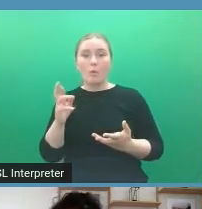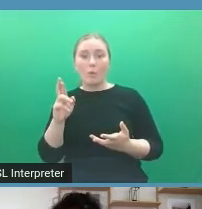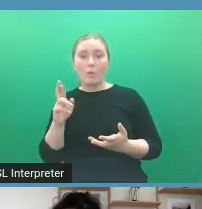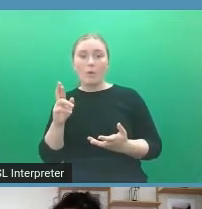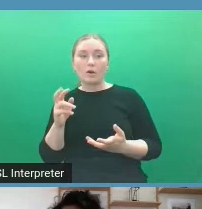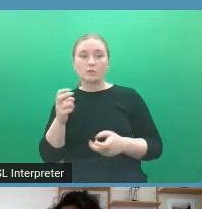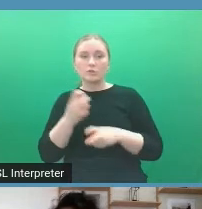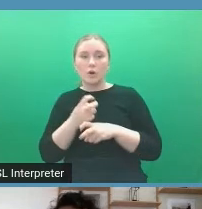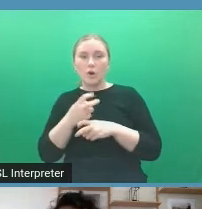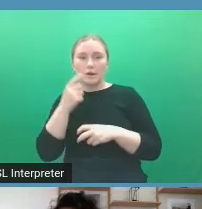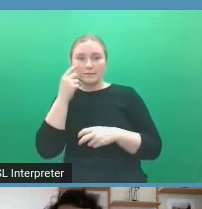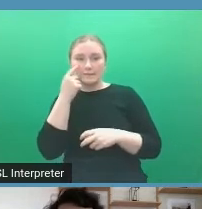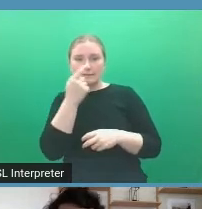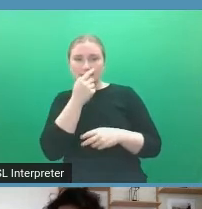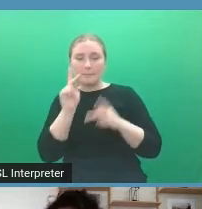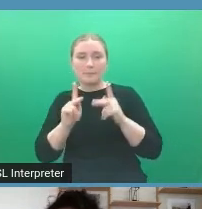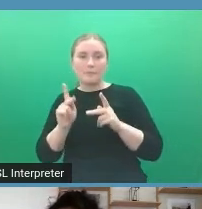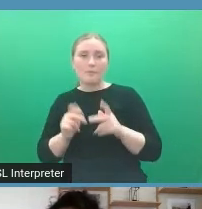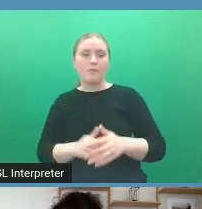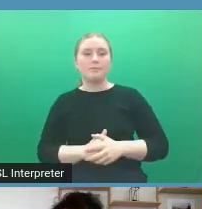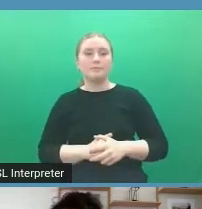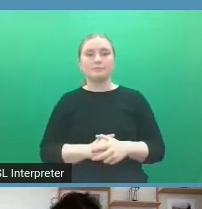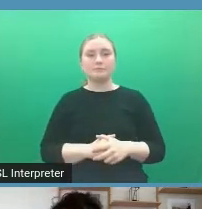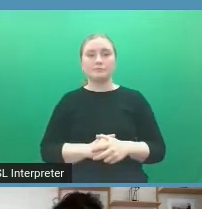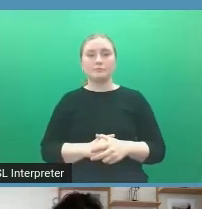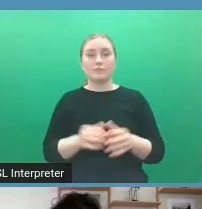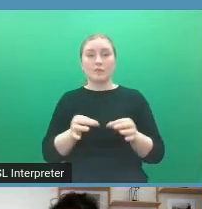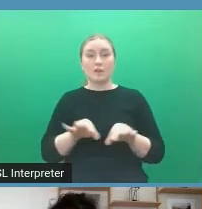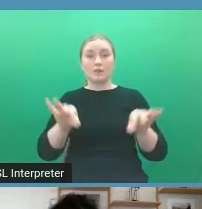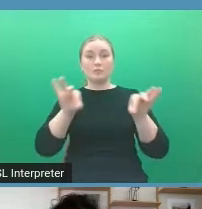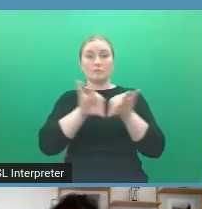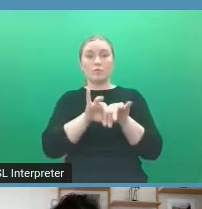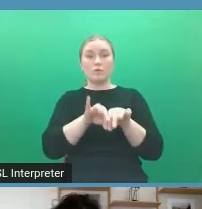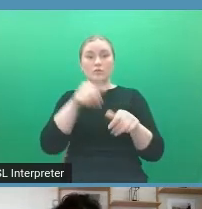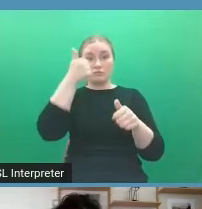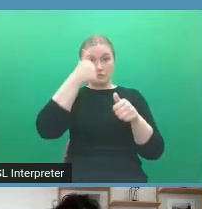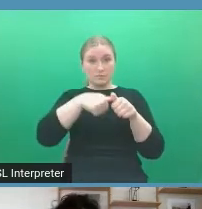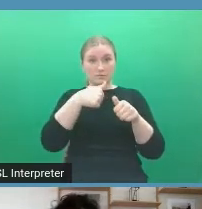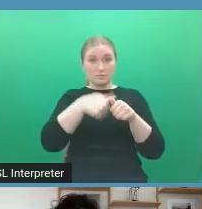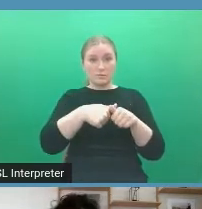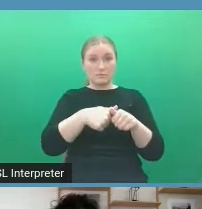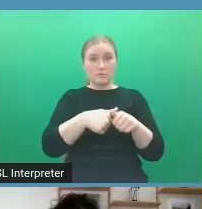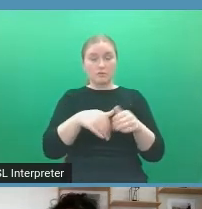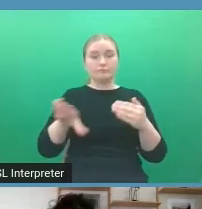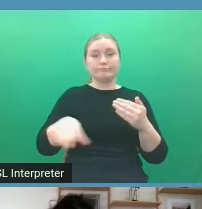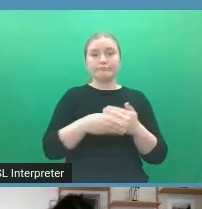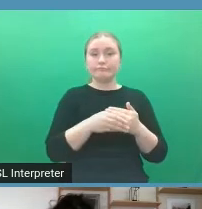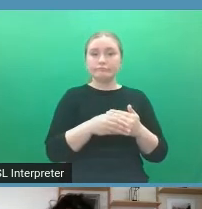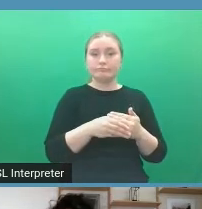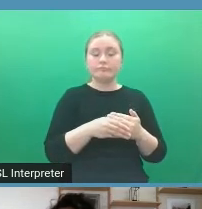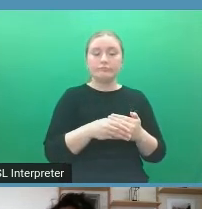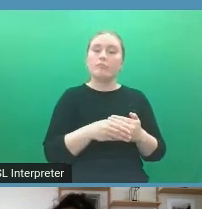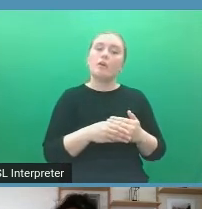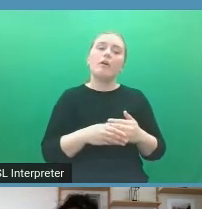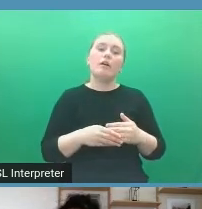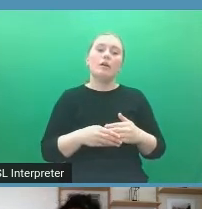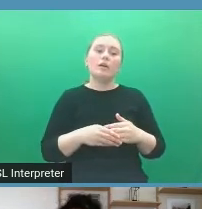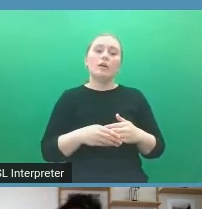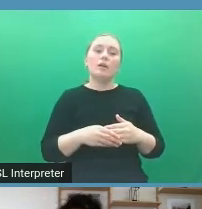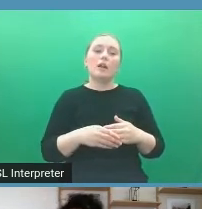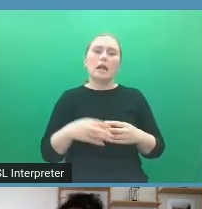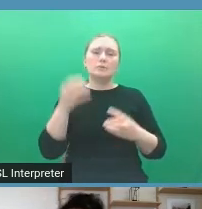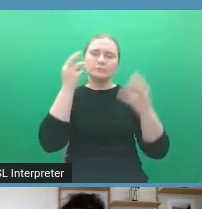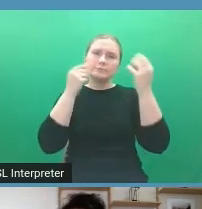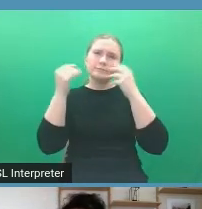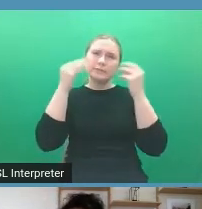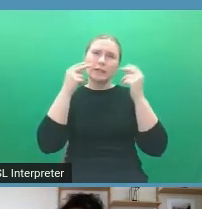I apologize, so it's important to remember also that when we think about visual descriptions